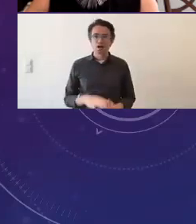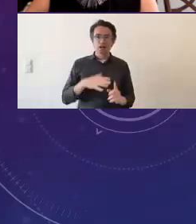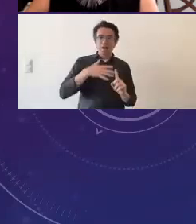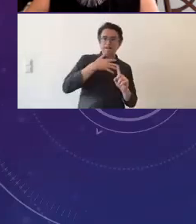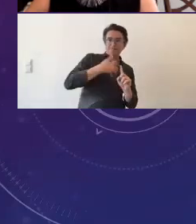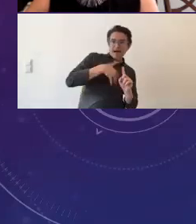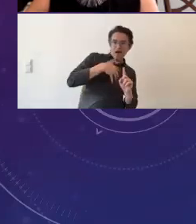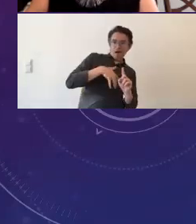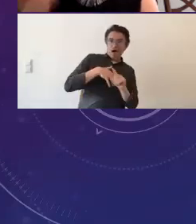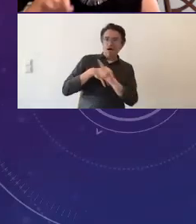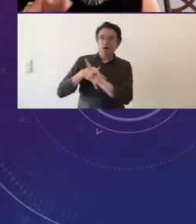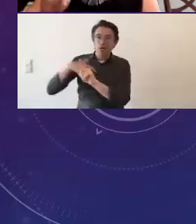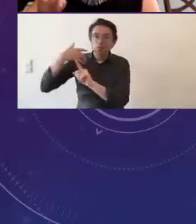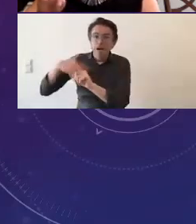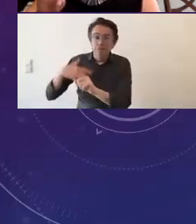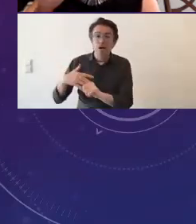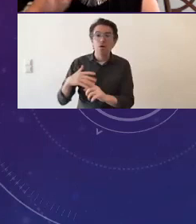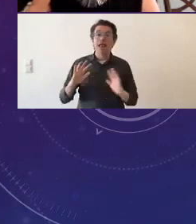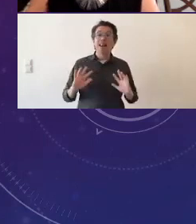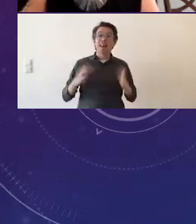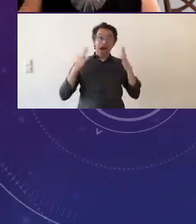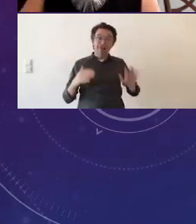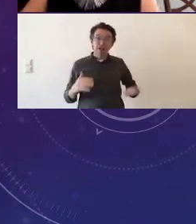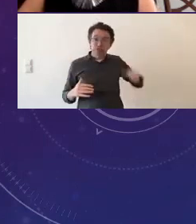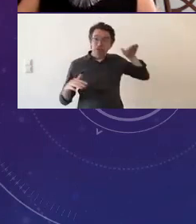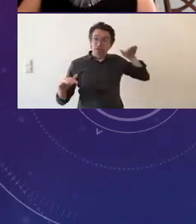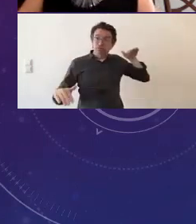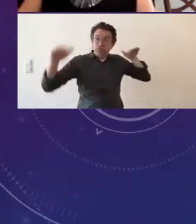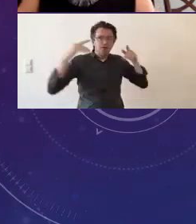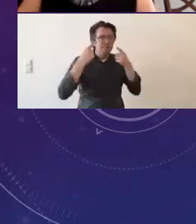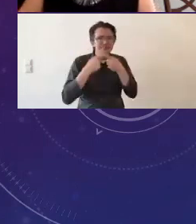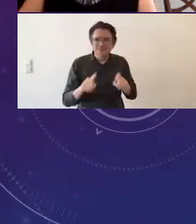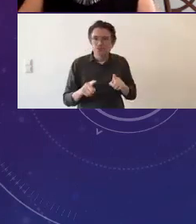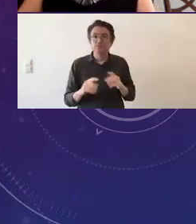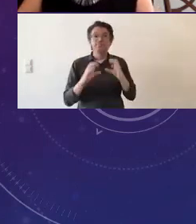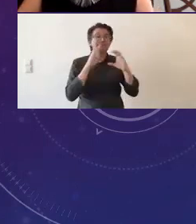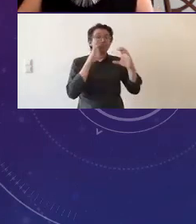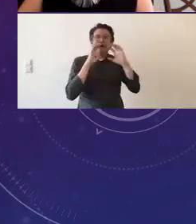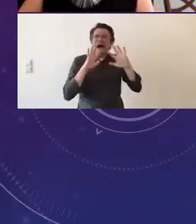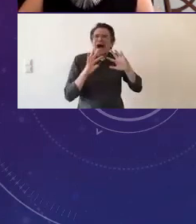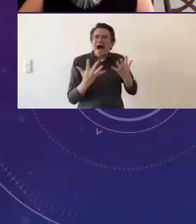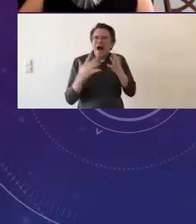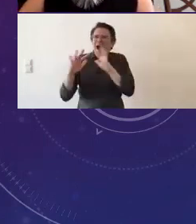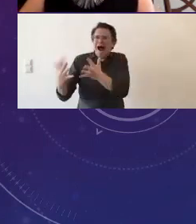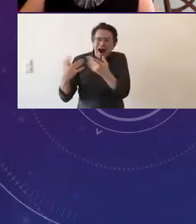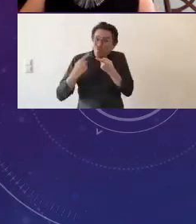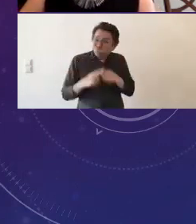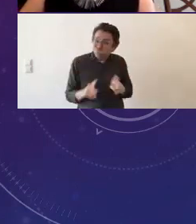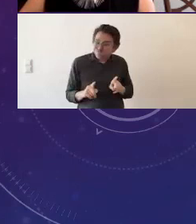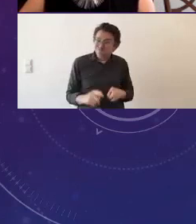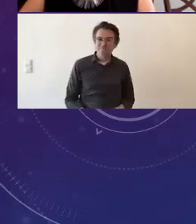but we both love to do that so going back to how do you define deafblindness